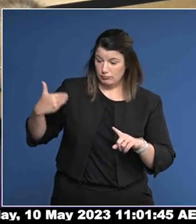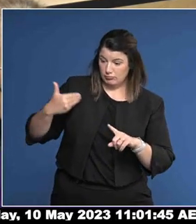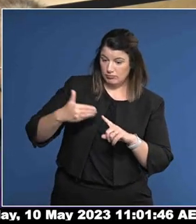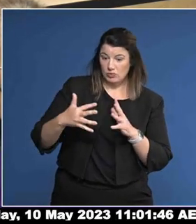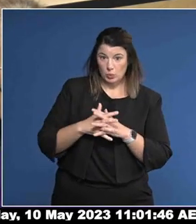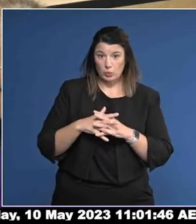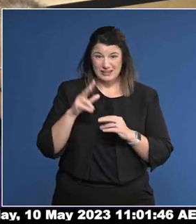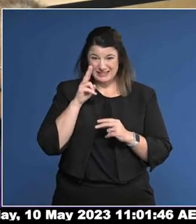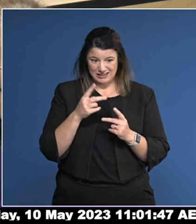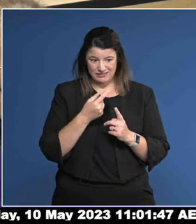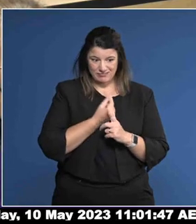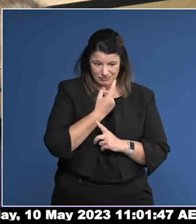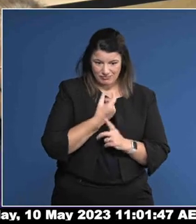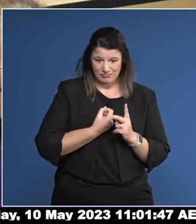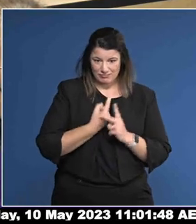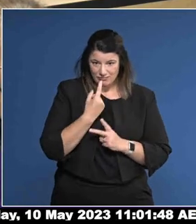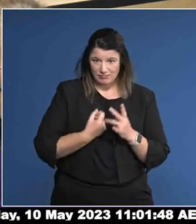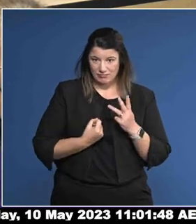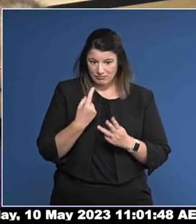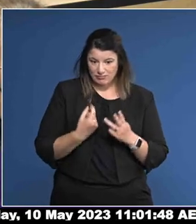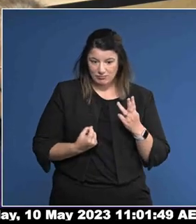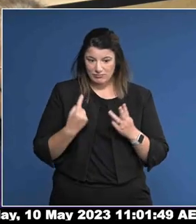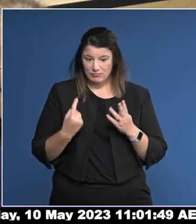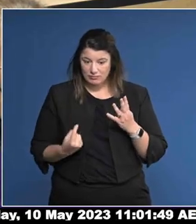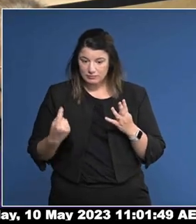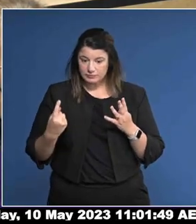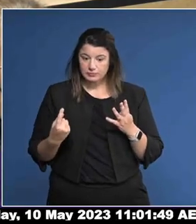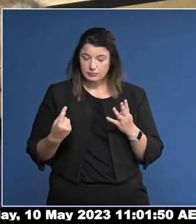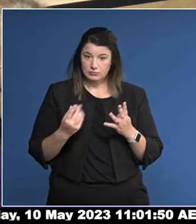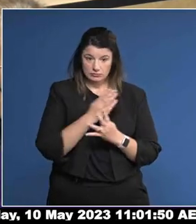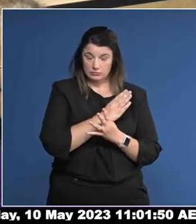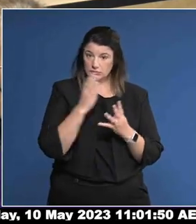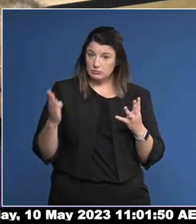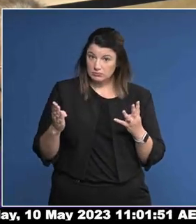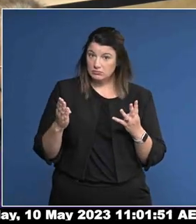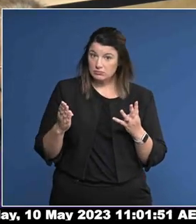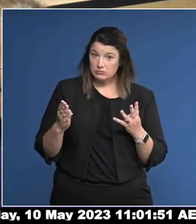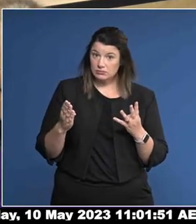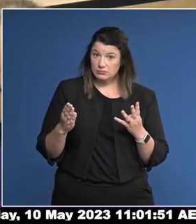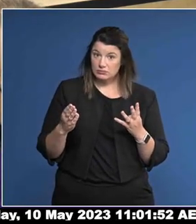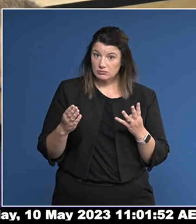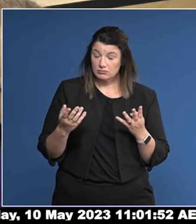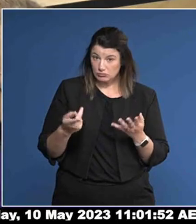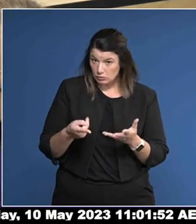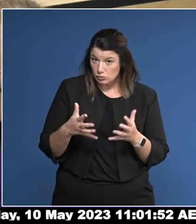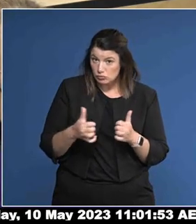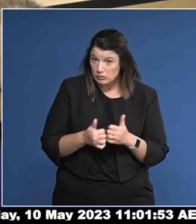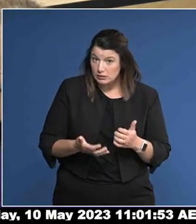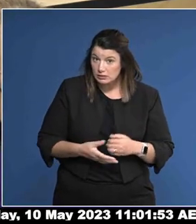infers there's been other times as well, but in particular over the last two weeks. You'd agree that's open? Yes.